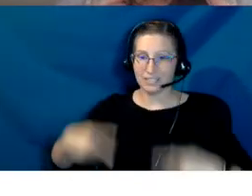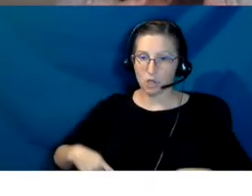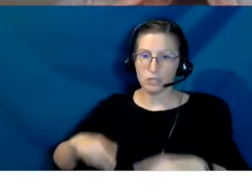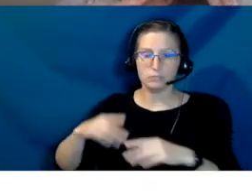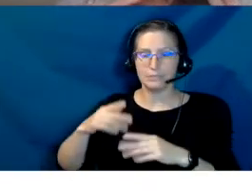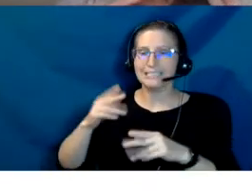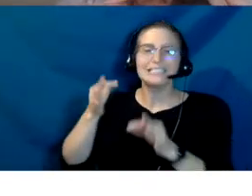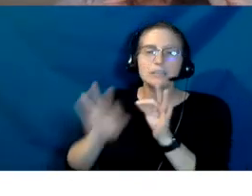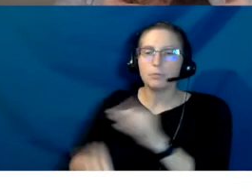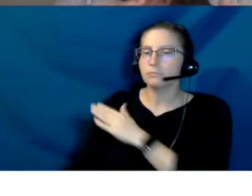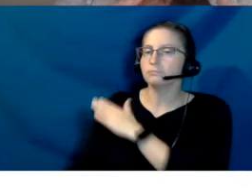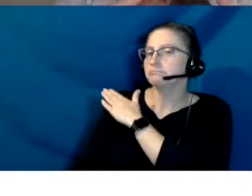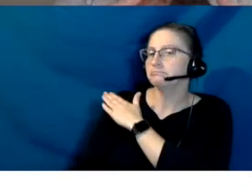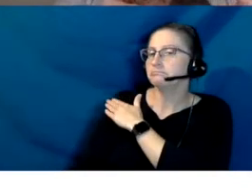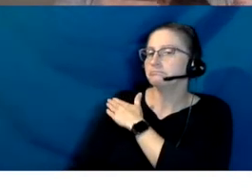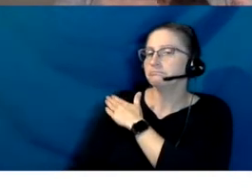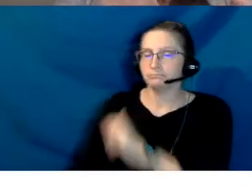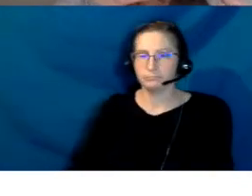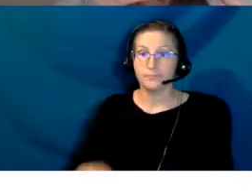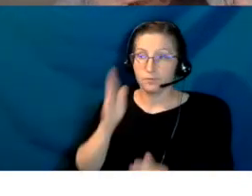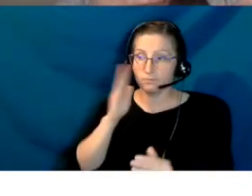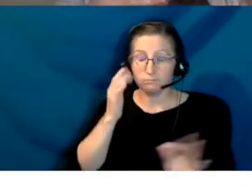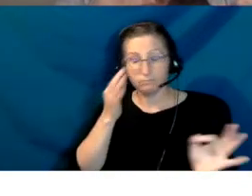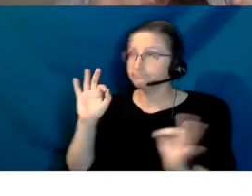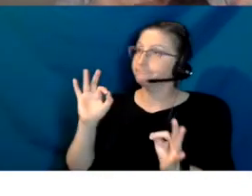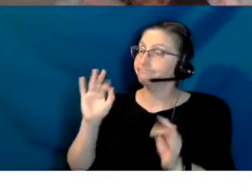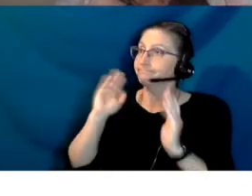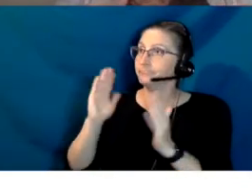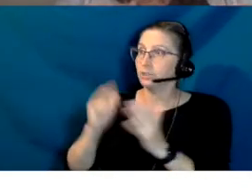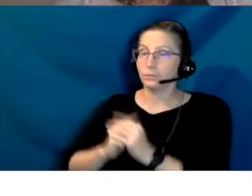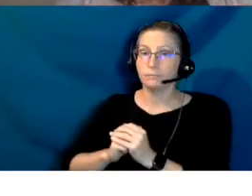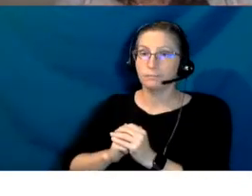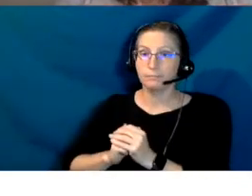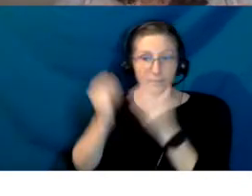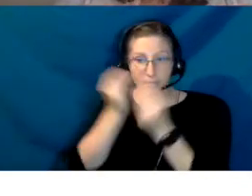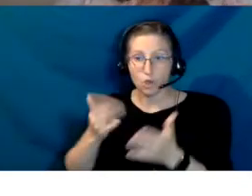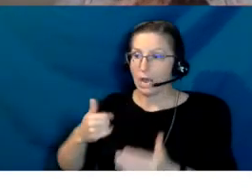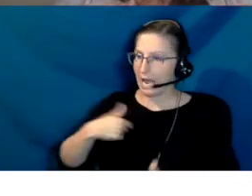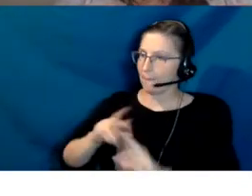they're looking at you or they're having that conversation and who they're having that